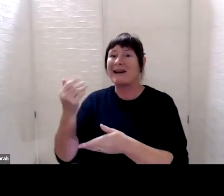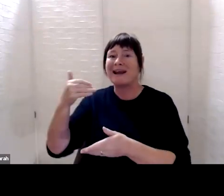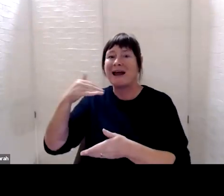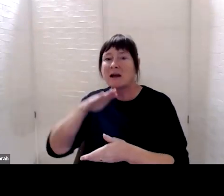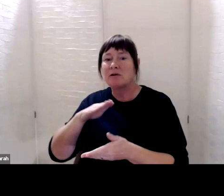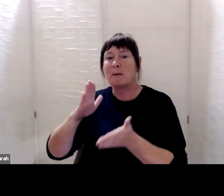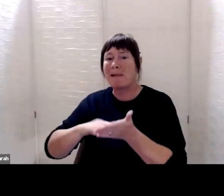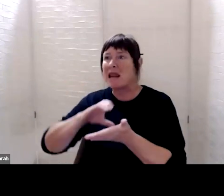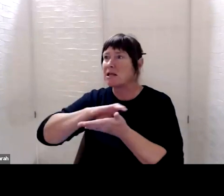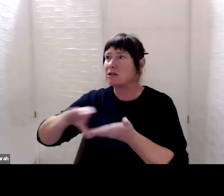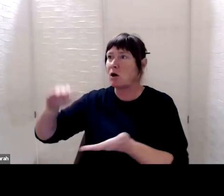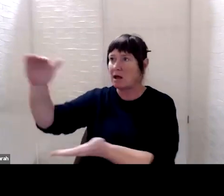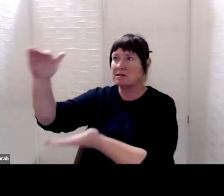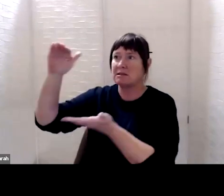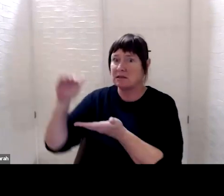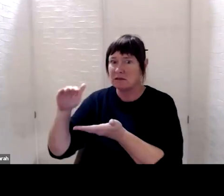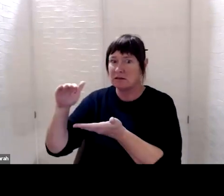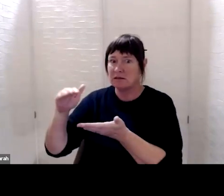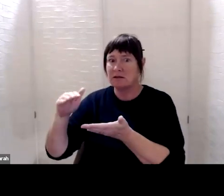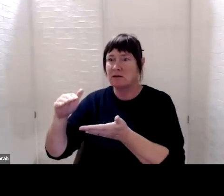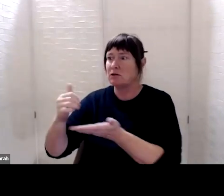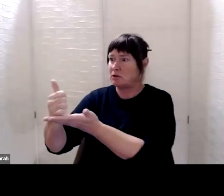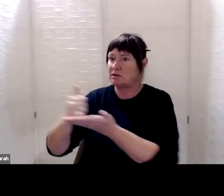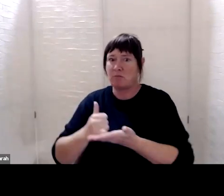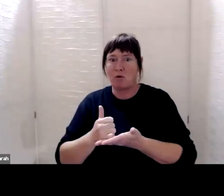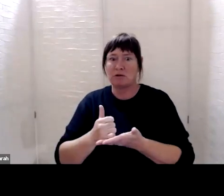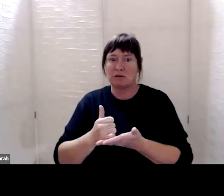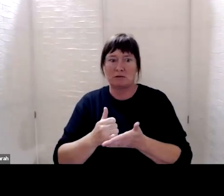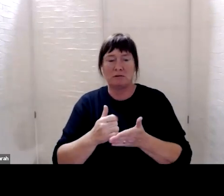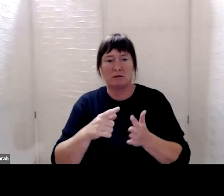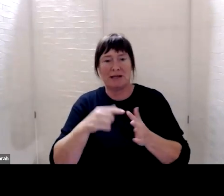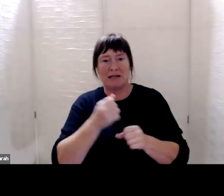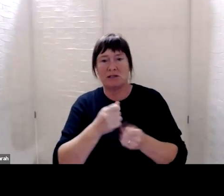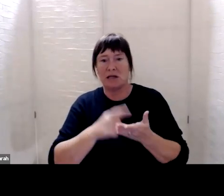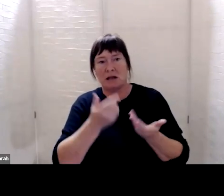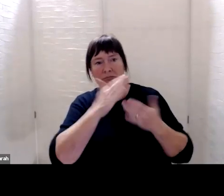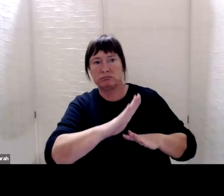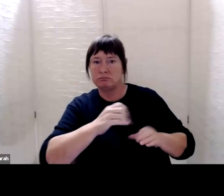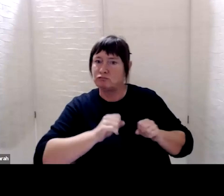to support the initial expansion of the Enabling Good Lives (EGL) approach.